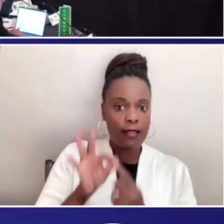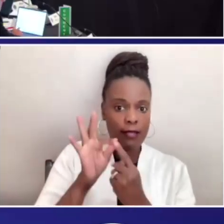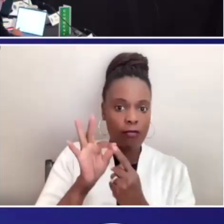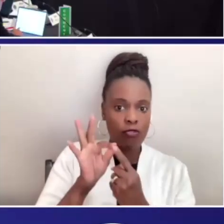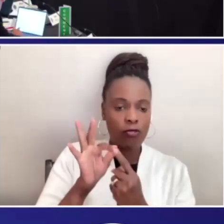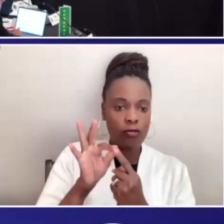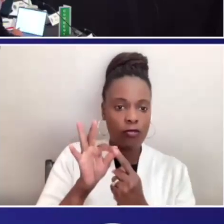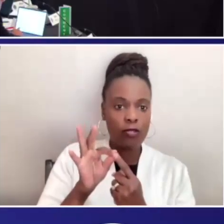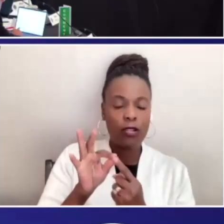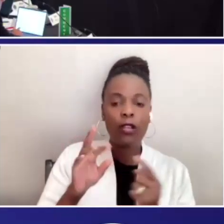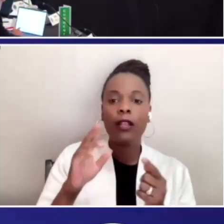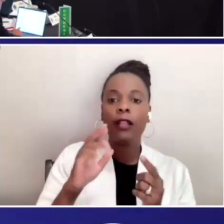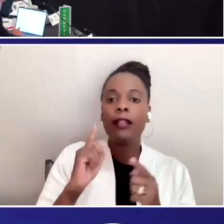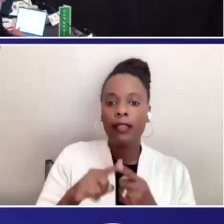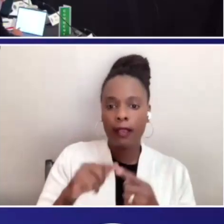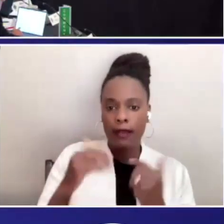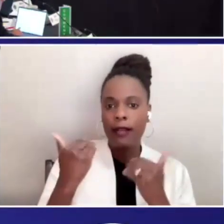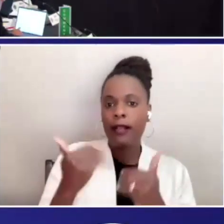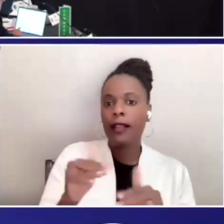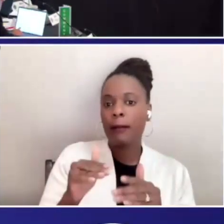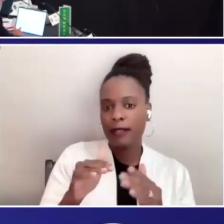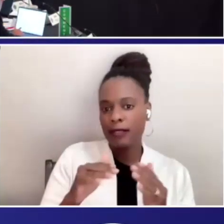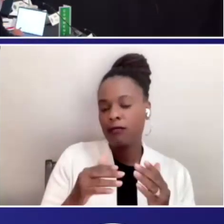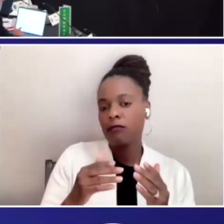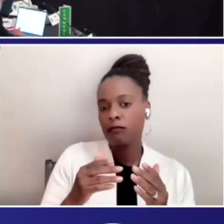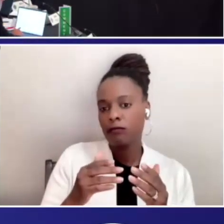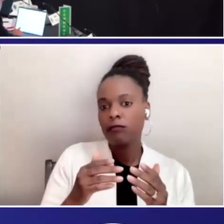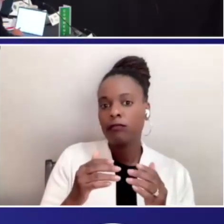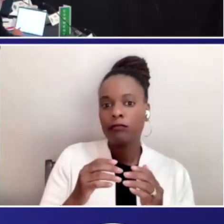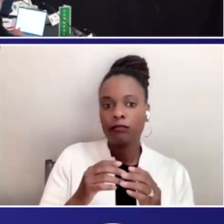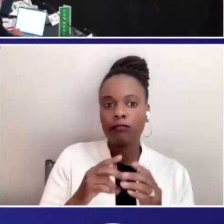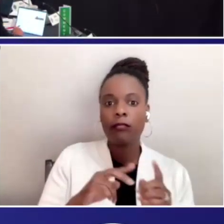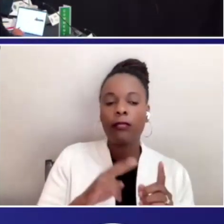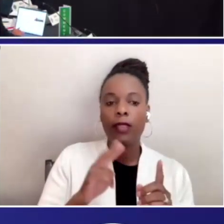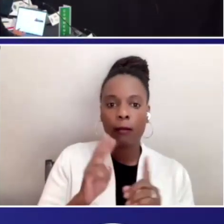then the limits would apply. So if my -- if I'm understanding your